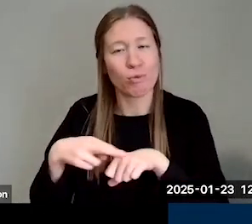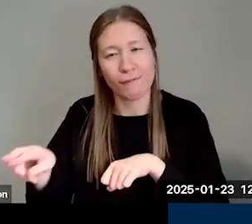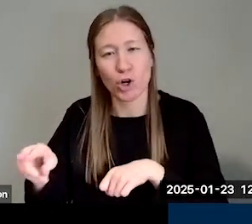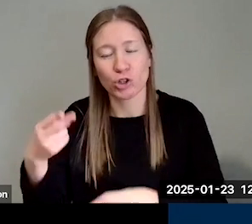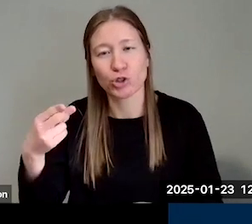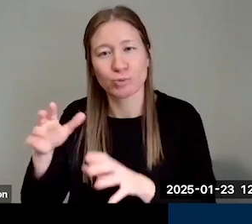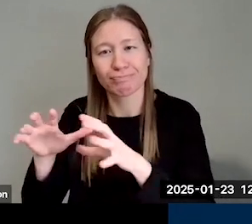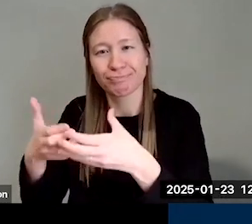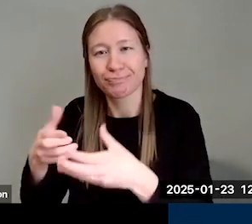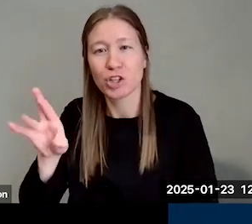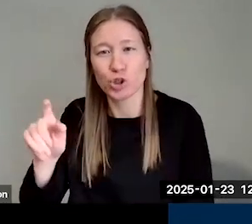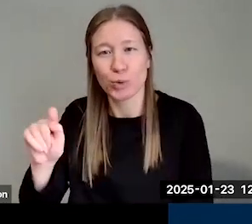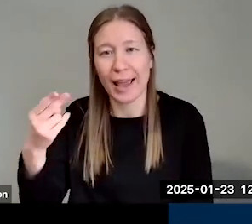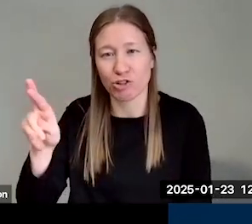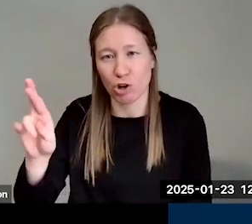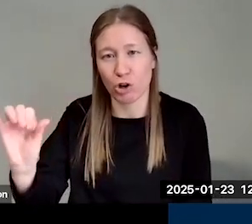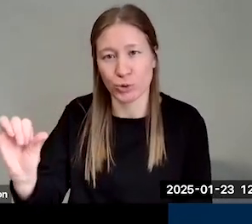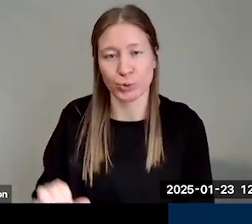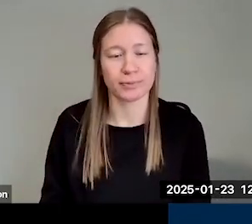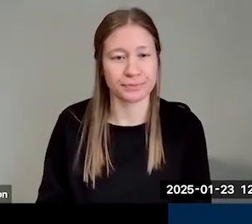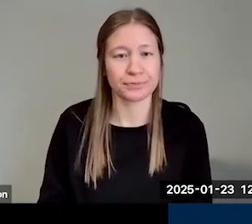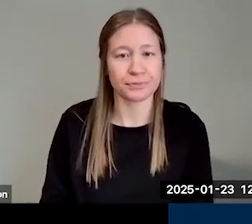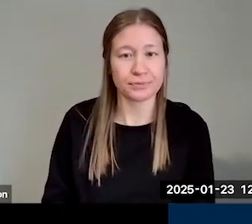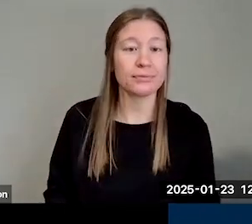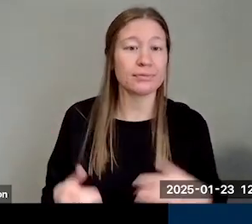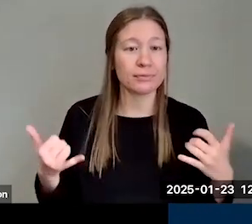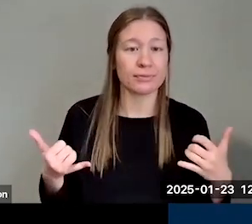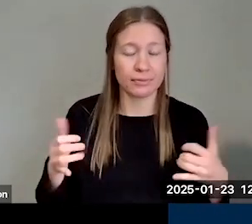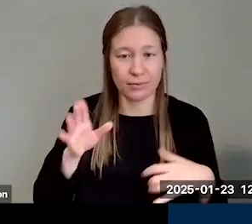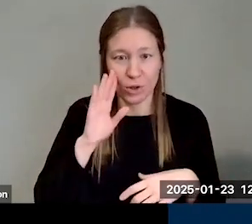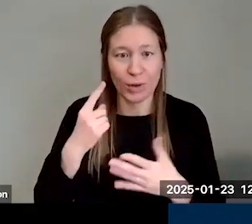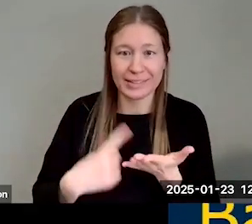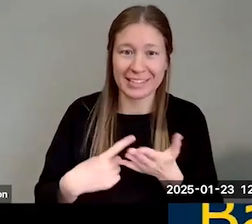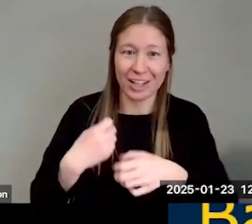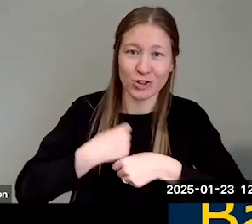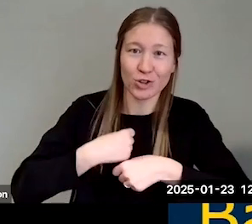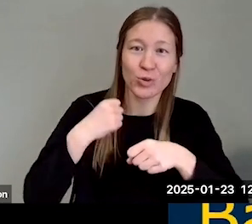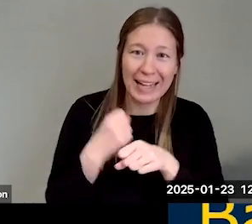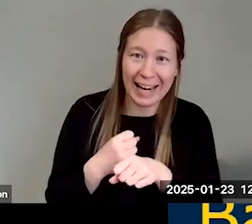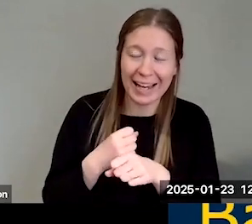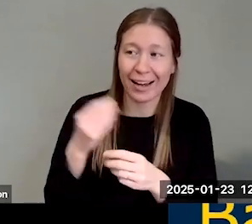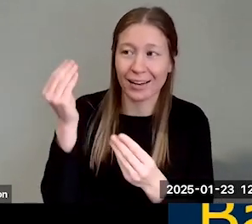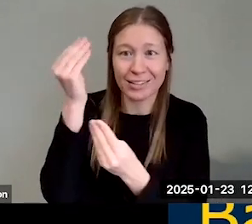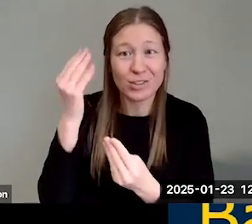So very briefly, we're gonna touch on creating disclosure-supportive environments with some basic awareness.